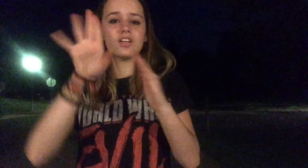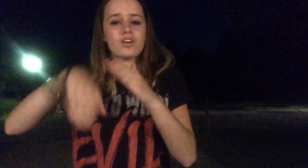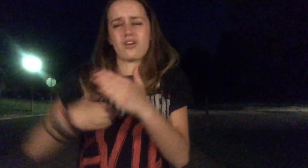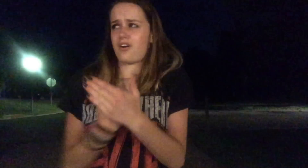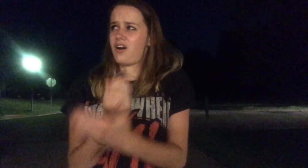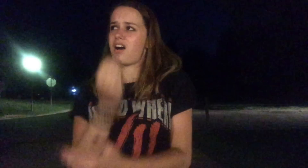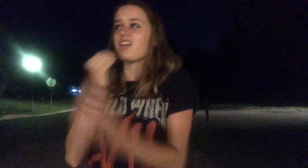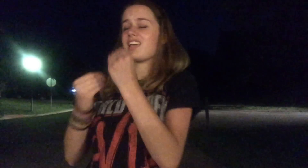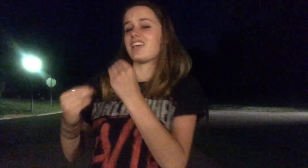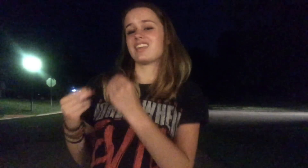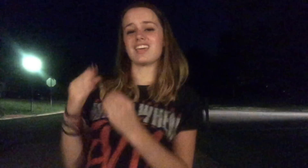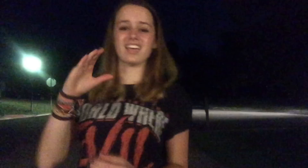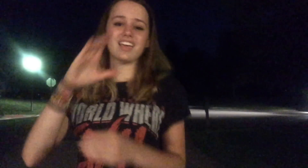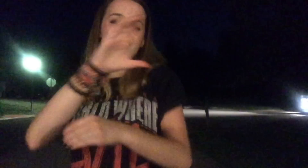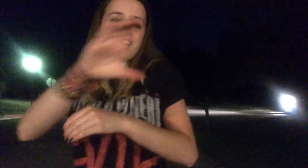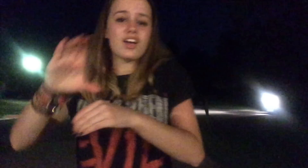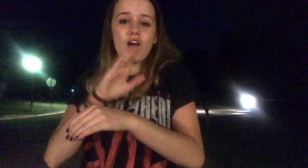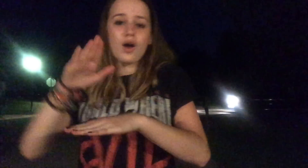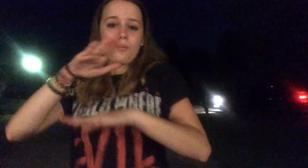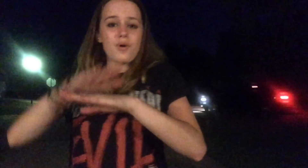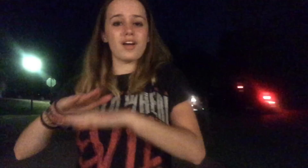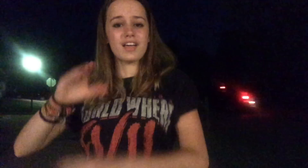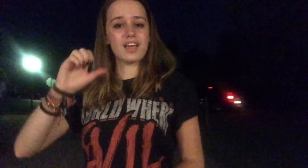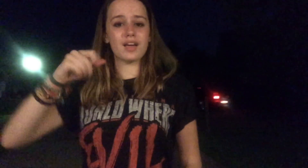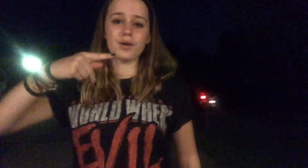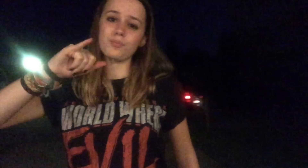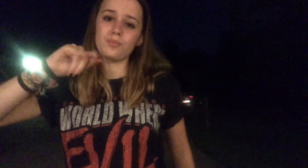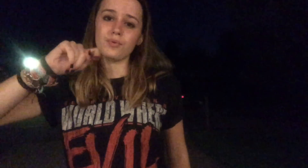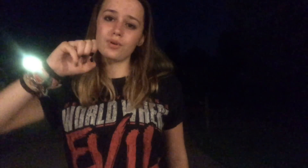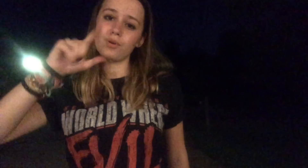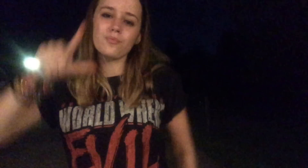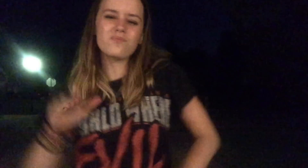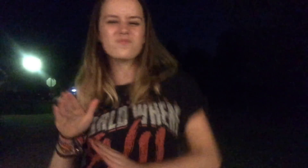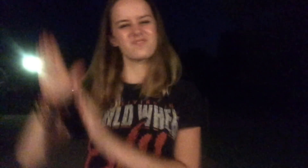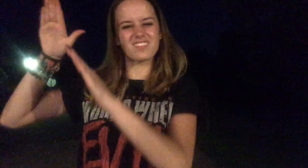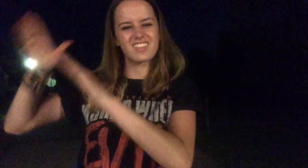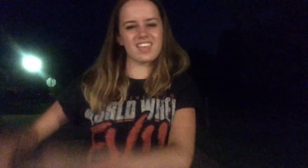They're all eating cake up on capital hill.